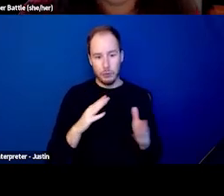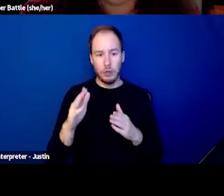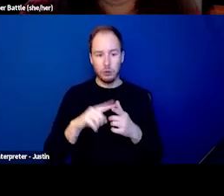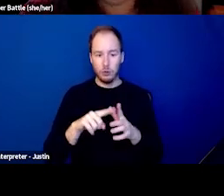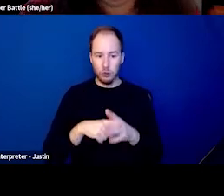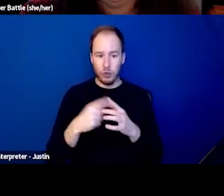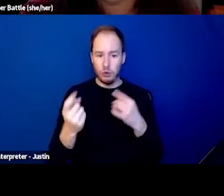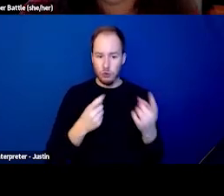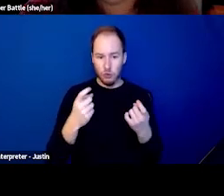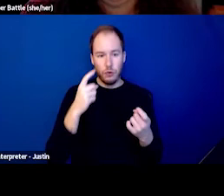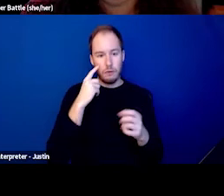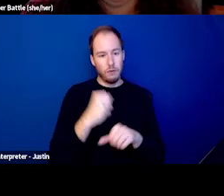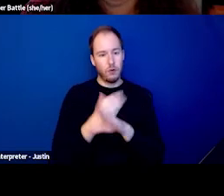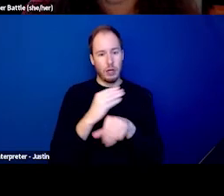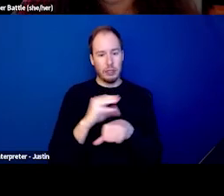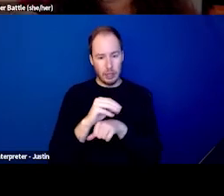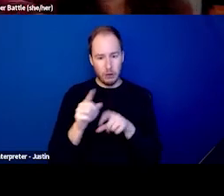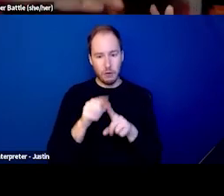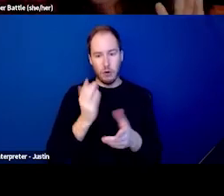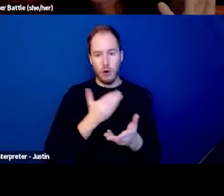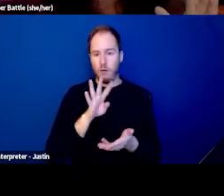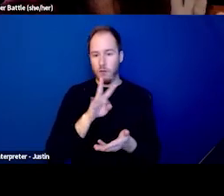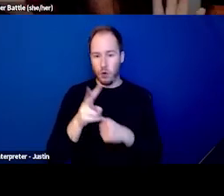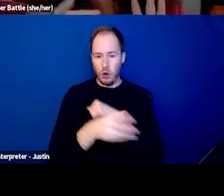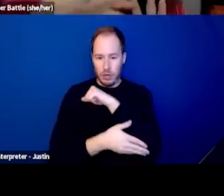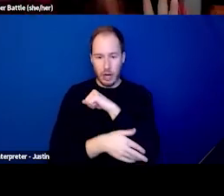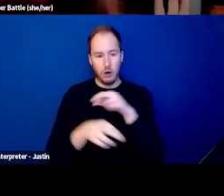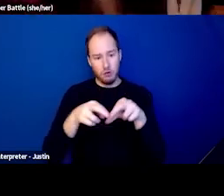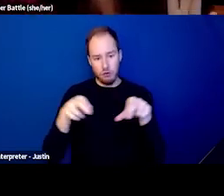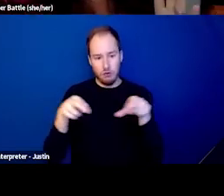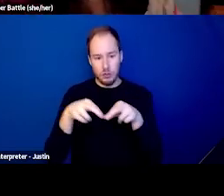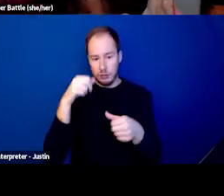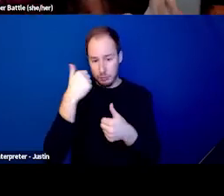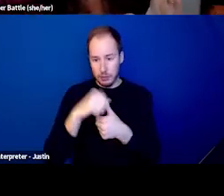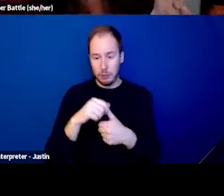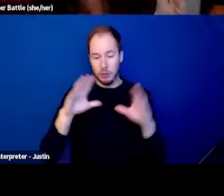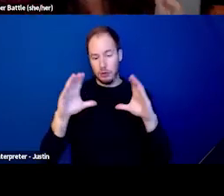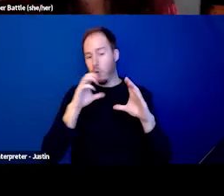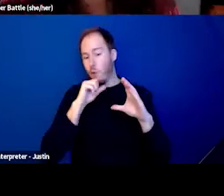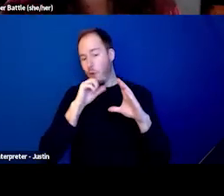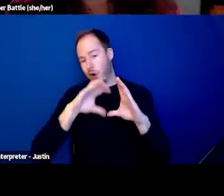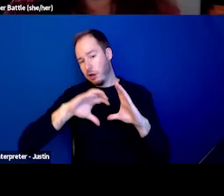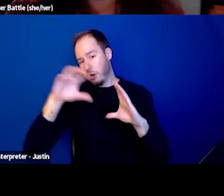for crisis line counselors from our 42 county region. Remember my pretty orange part of the state I showed you.